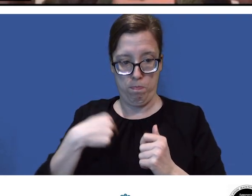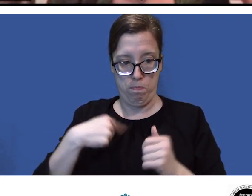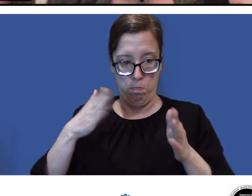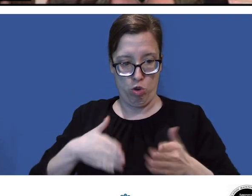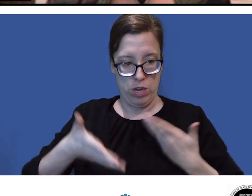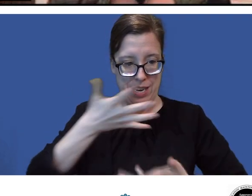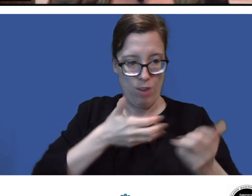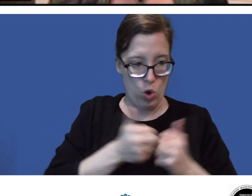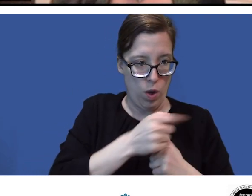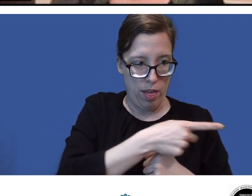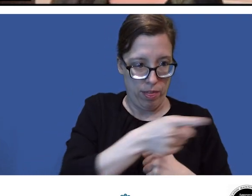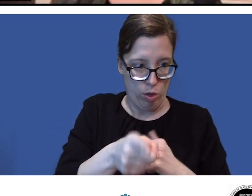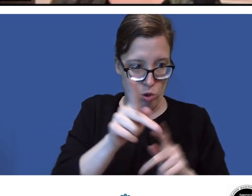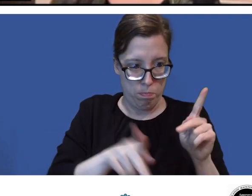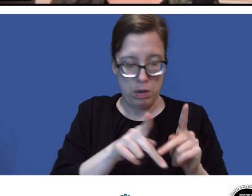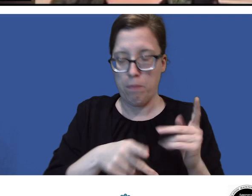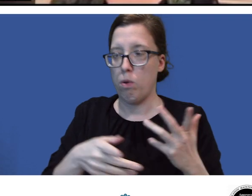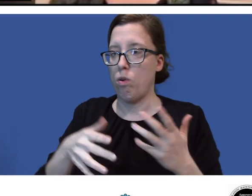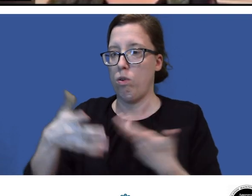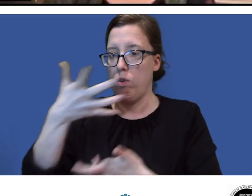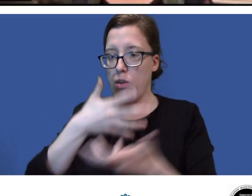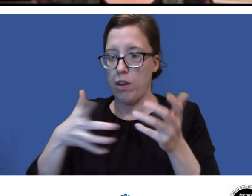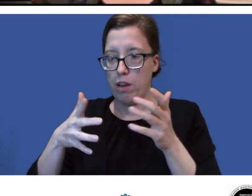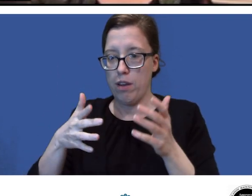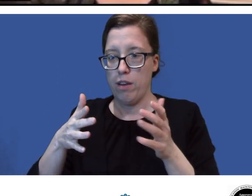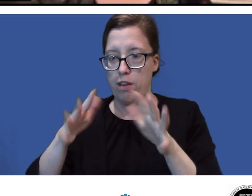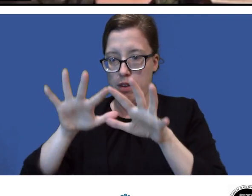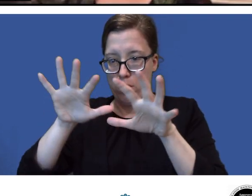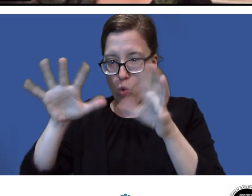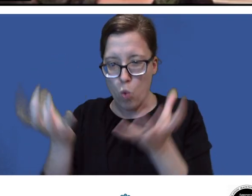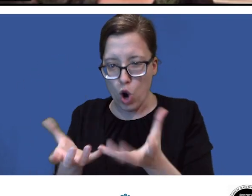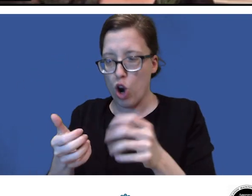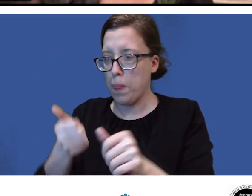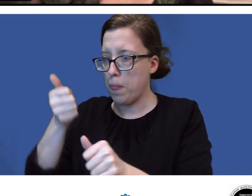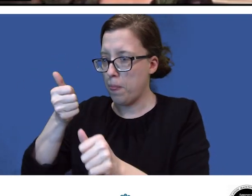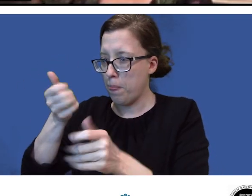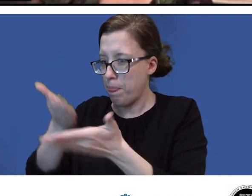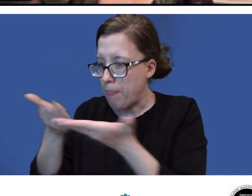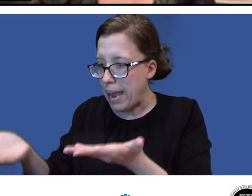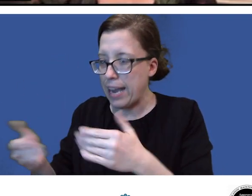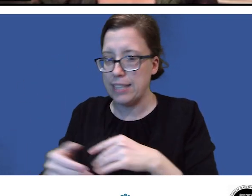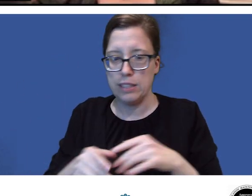the world itself, and it's really many people in our field talk about